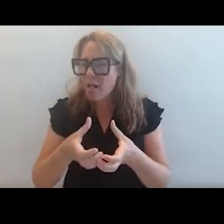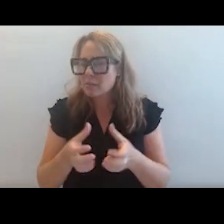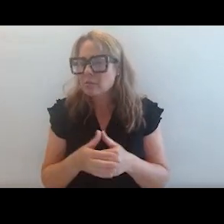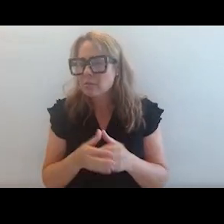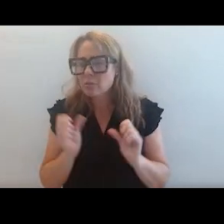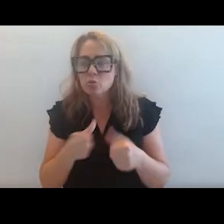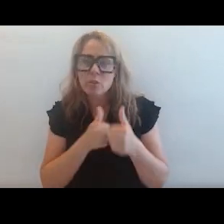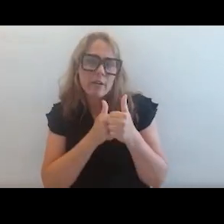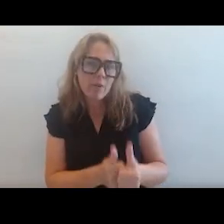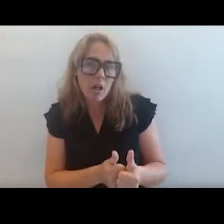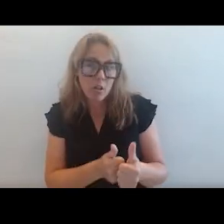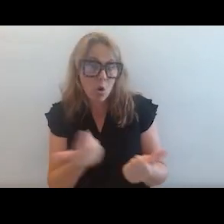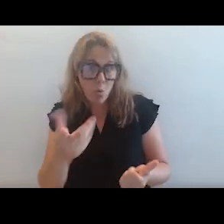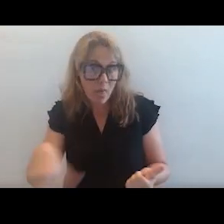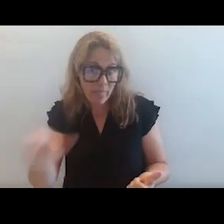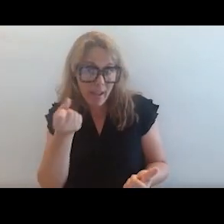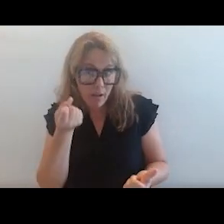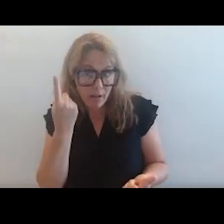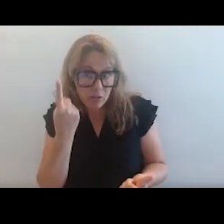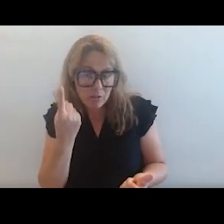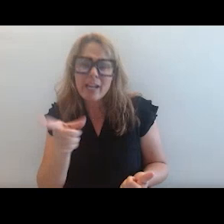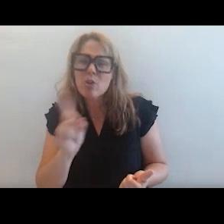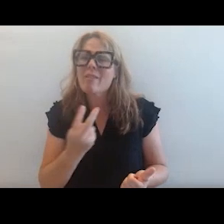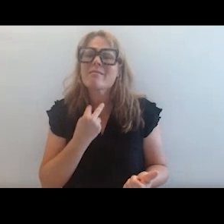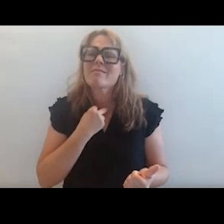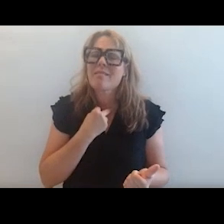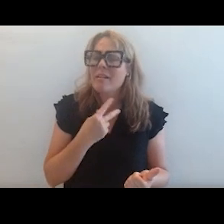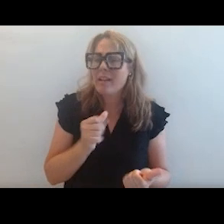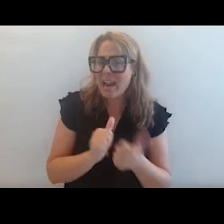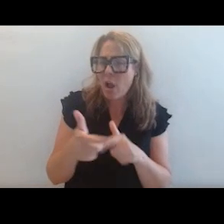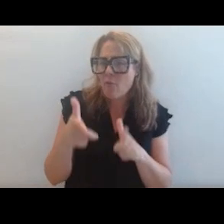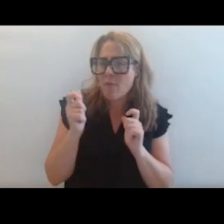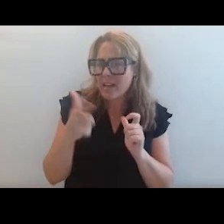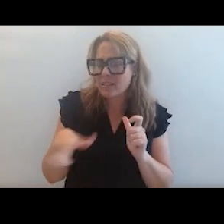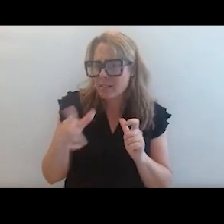through the course. You can track what they understand, where they get stuck,